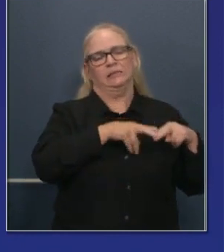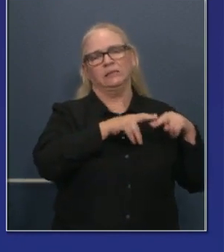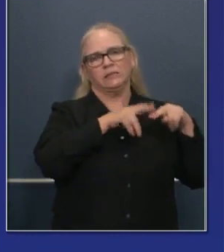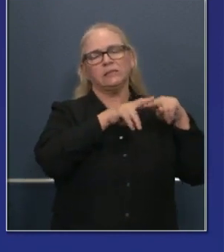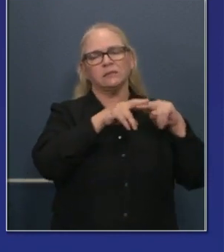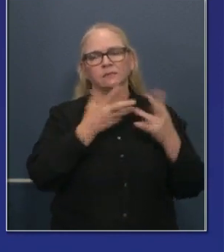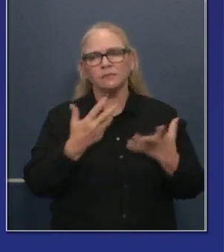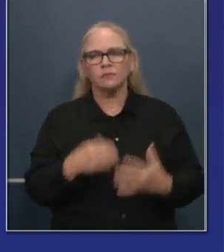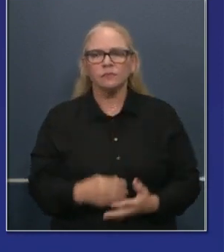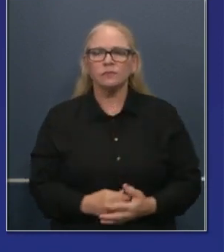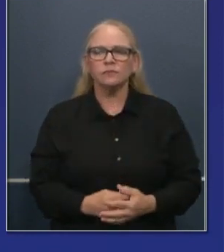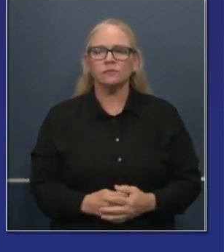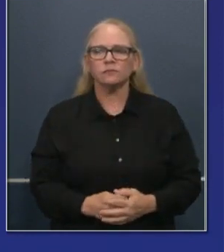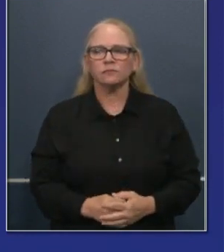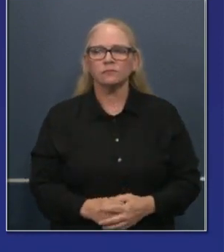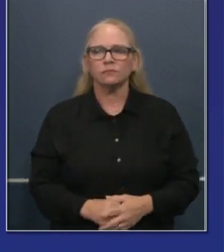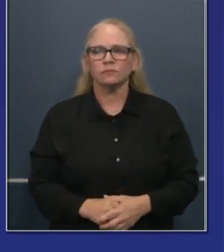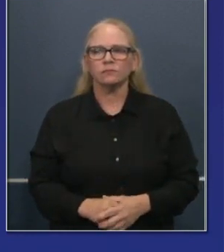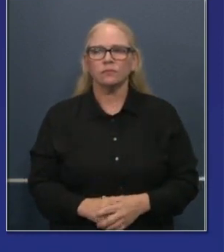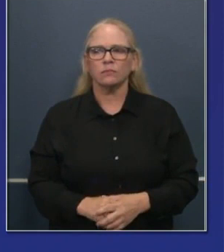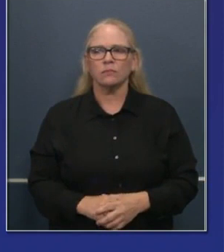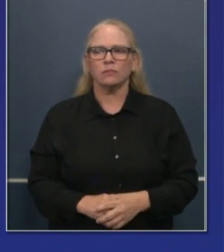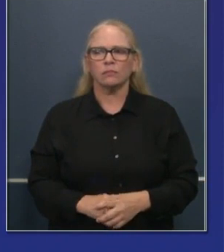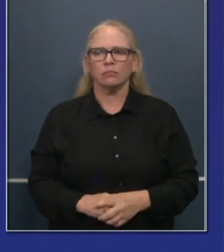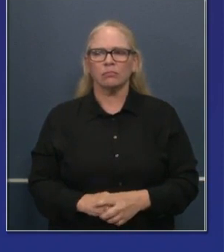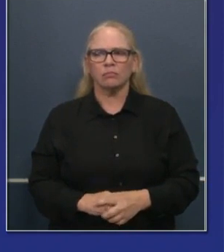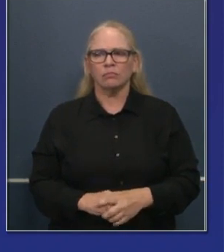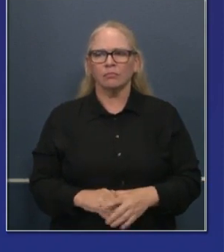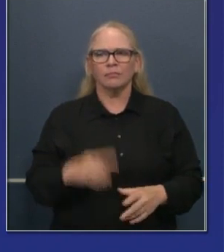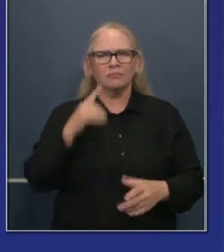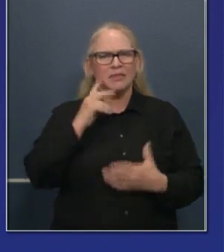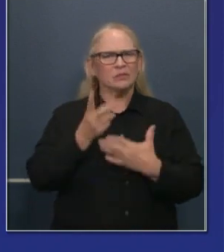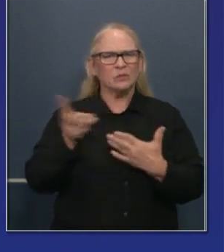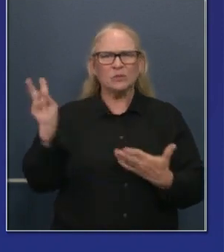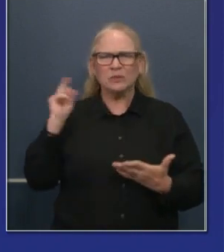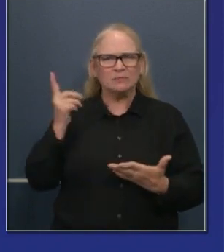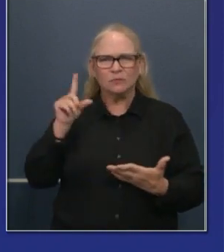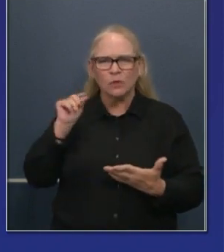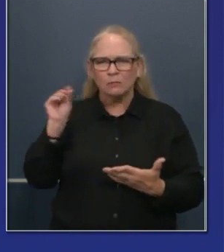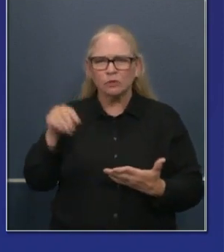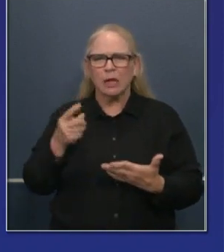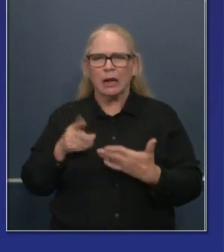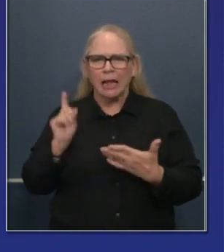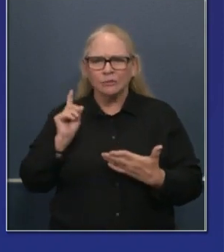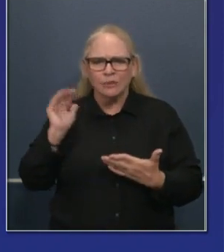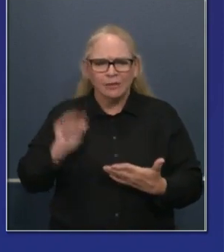A COUPLE OF WEEKS BACK, IT WAS 20% OVER TWO WEEKS, THEN IT WAS 12%.